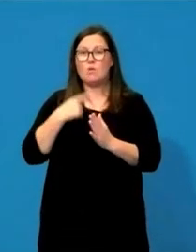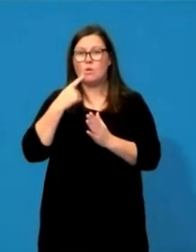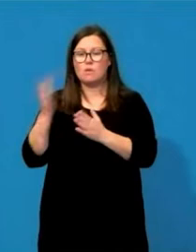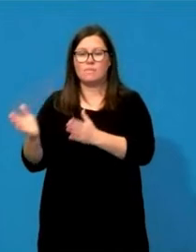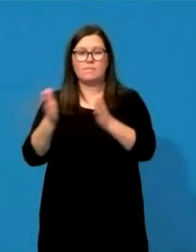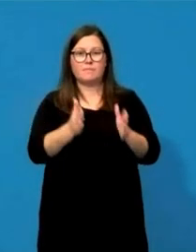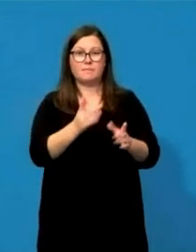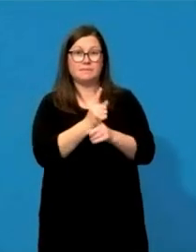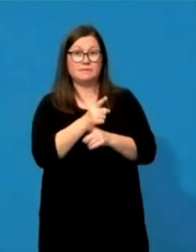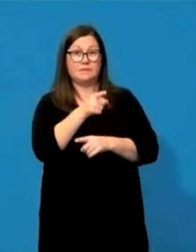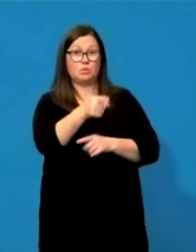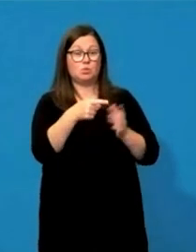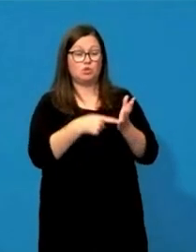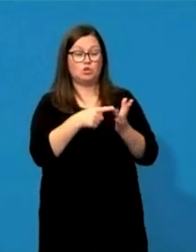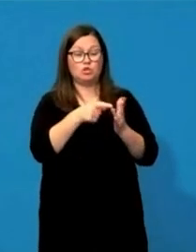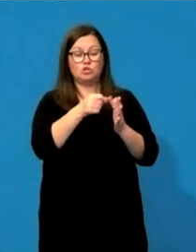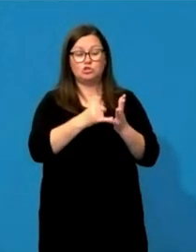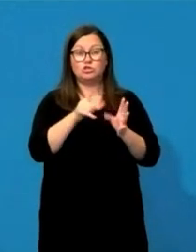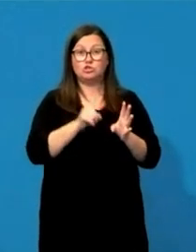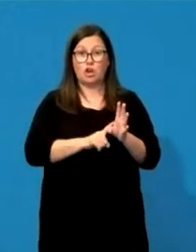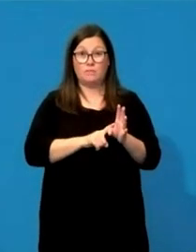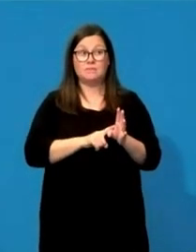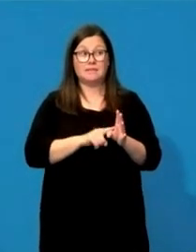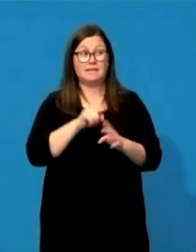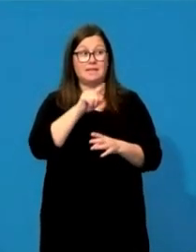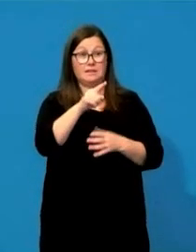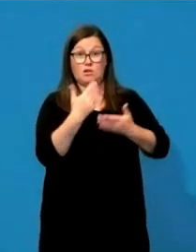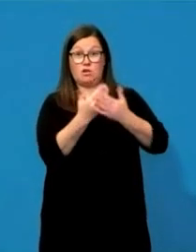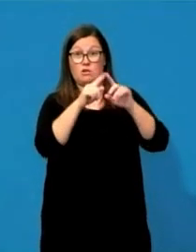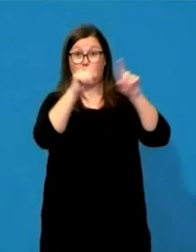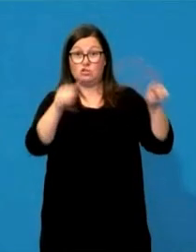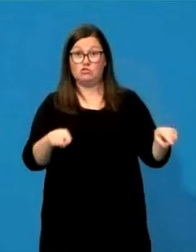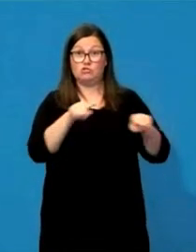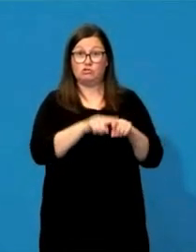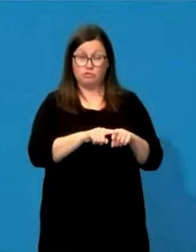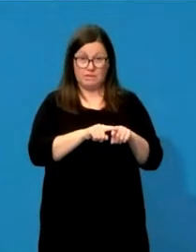see on screen. Topsy is Ronita's mum, and she's supported by her partner Marty today.